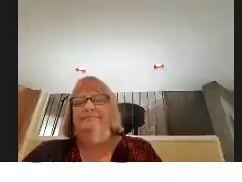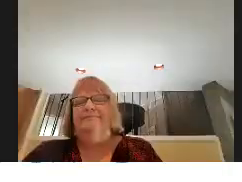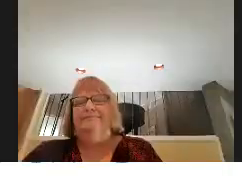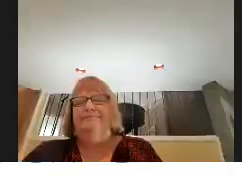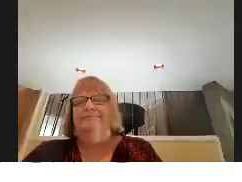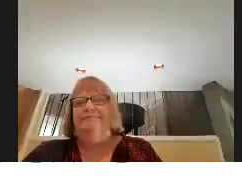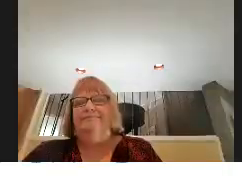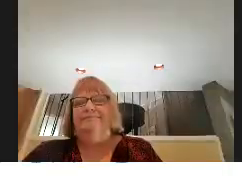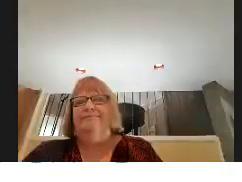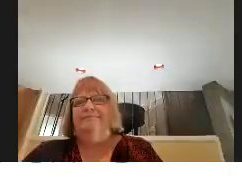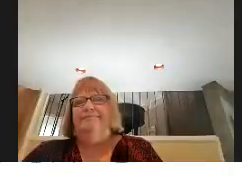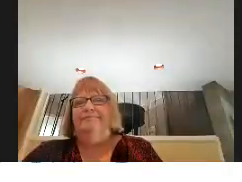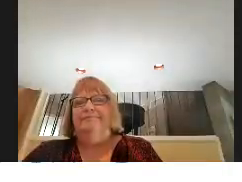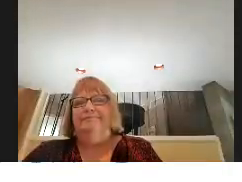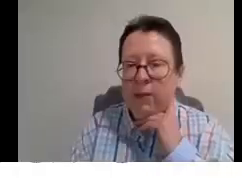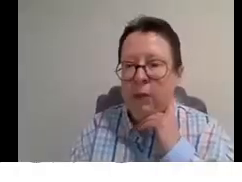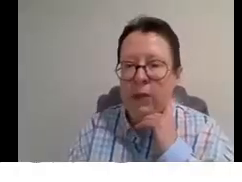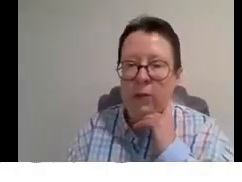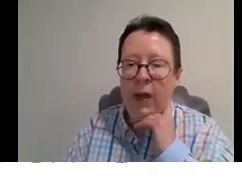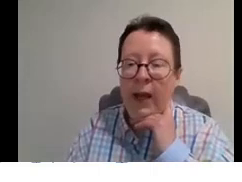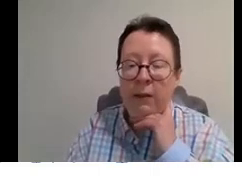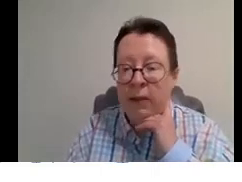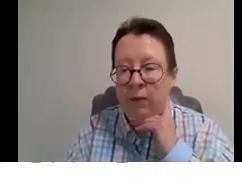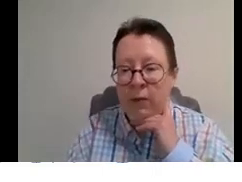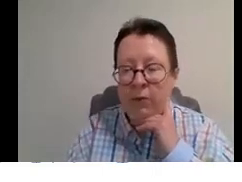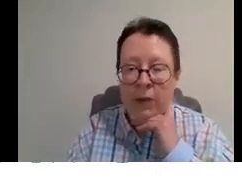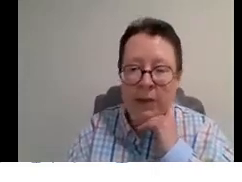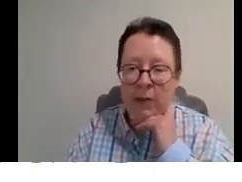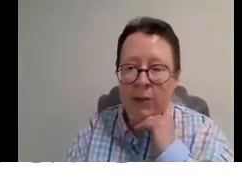the most dire situations were people with disabilities who had been living on ventilators